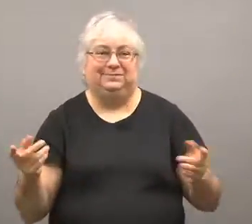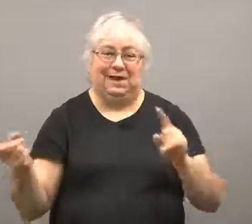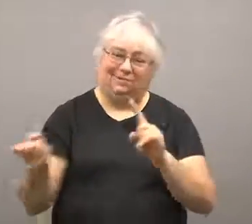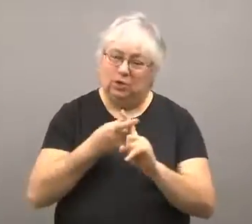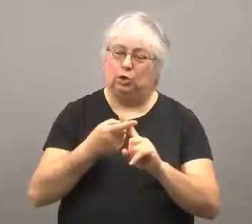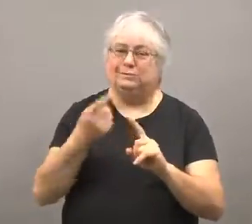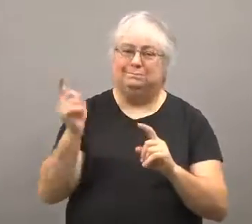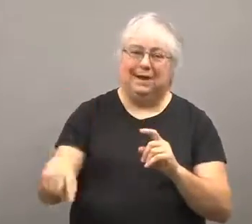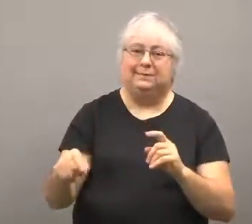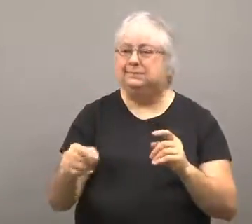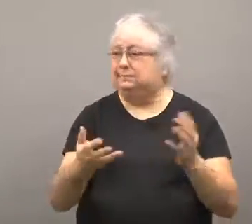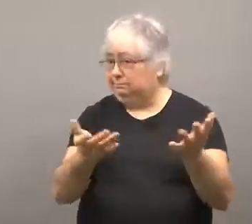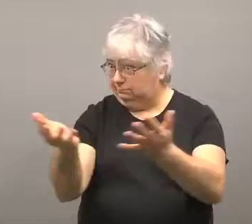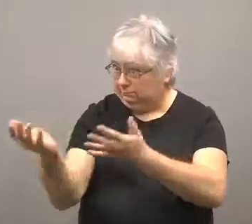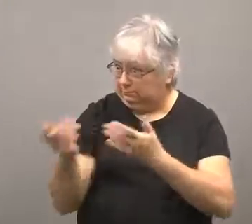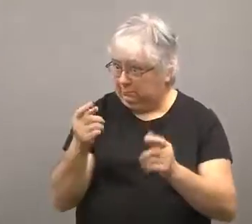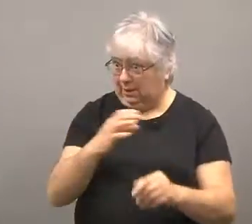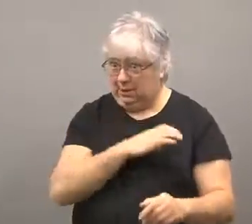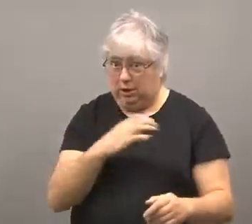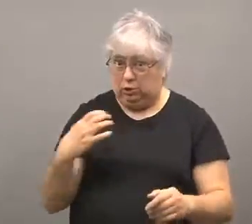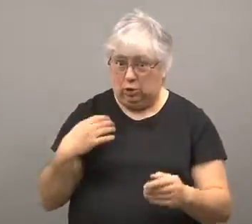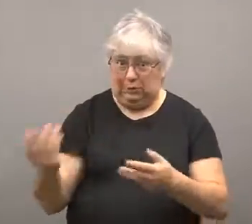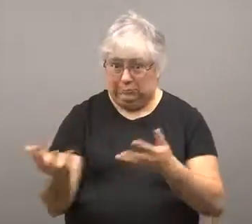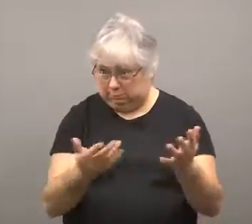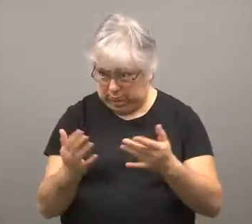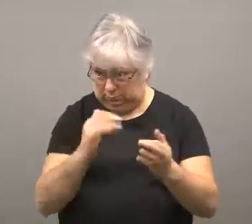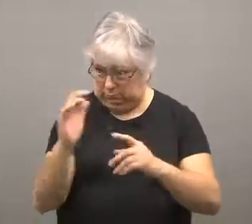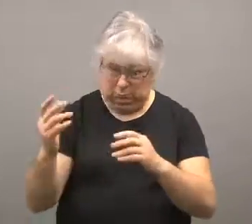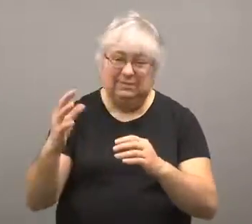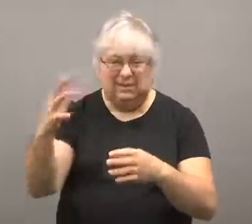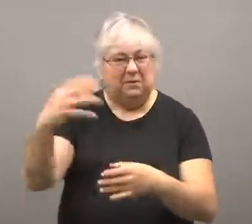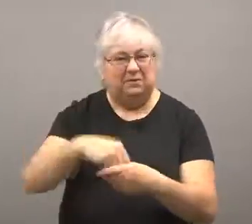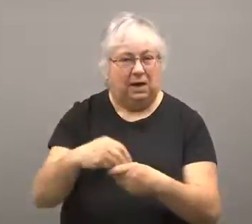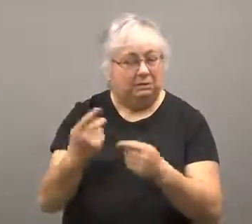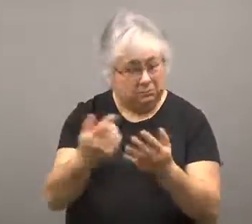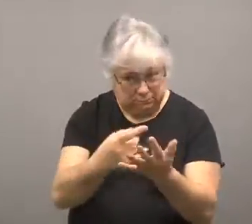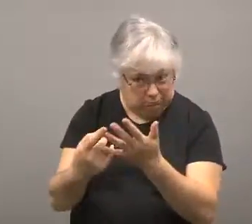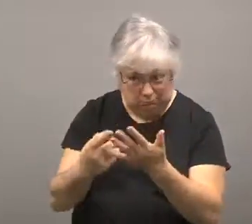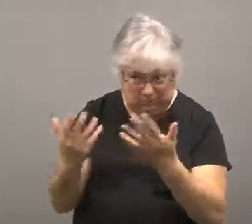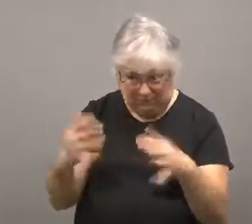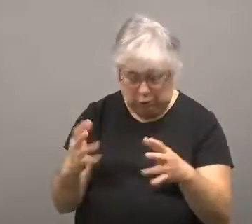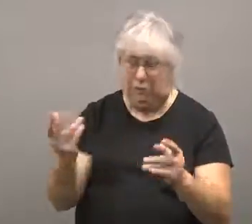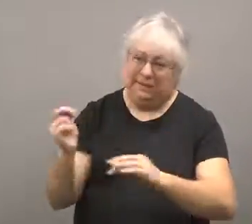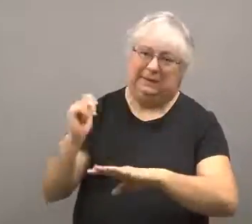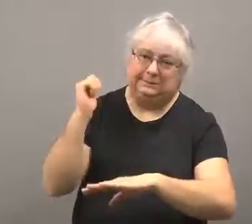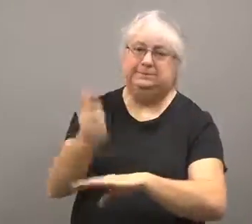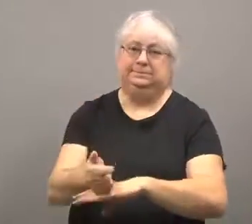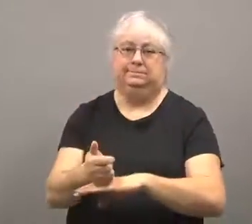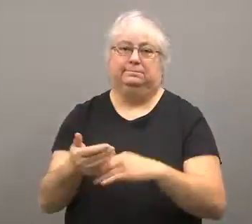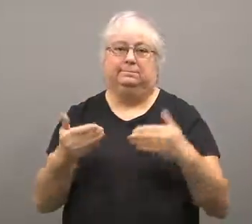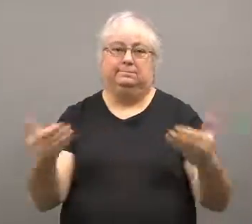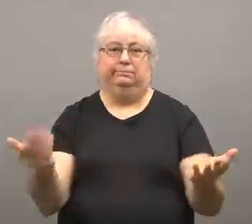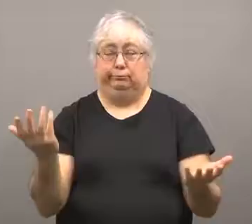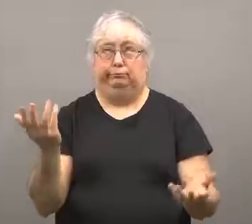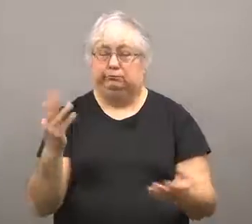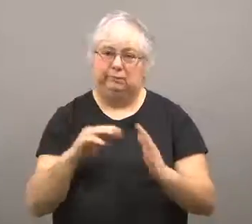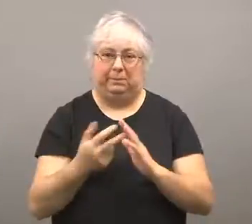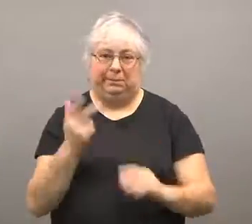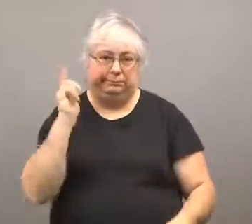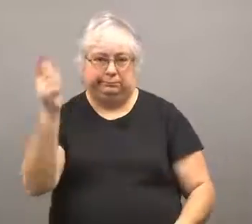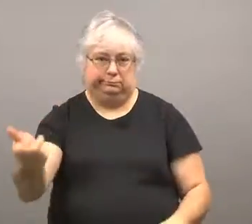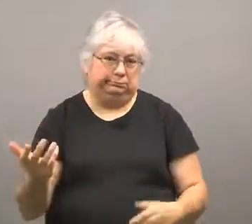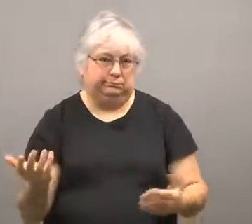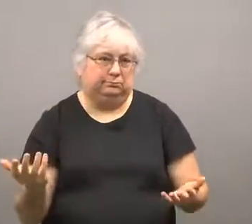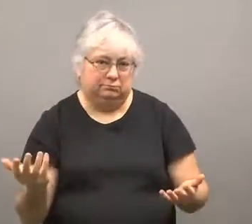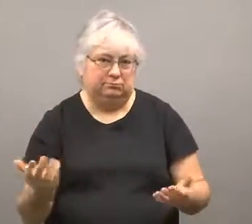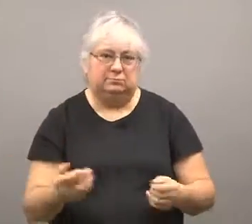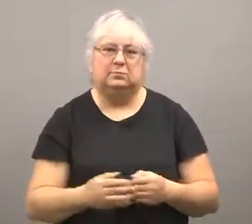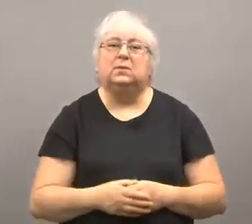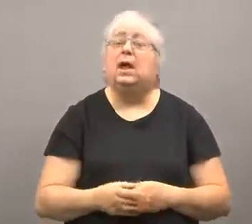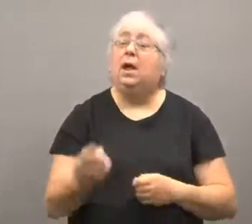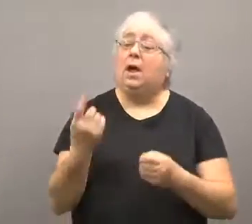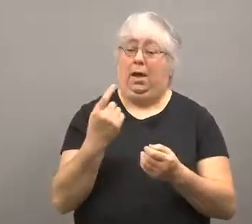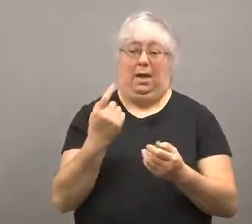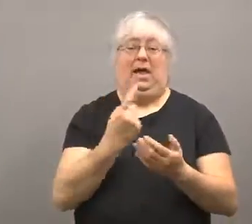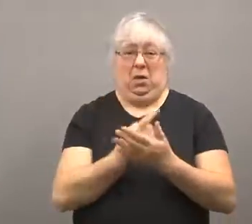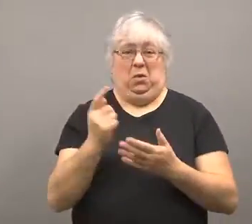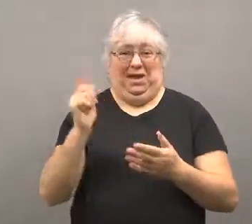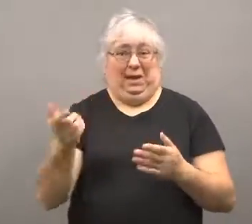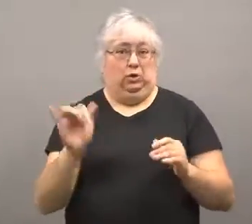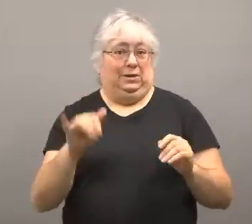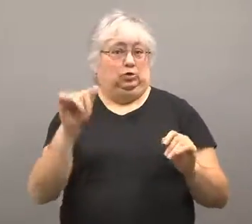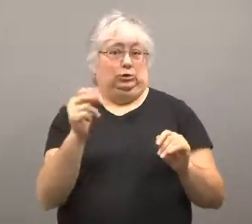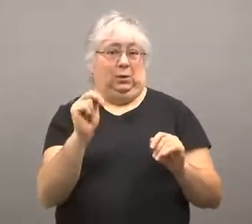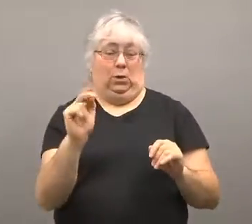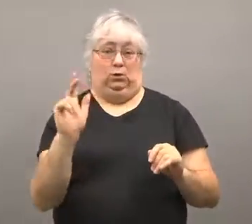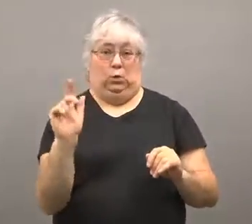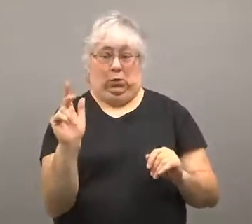Congress has to be involved first, and then the process put in place.